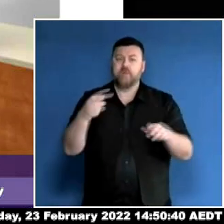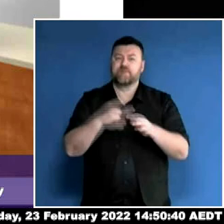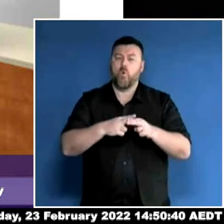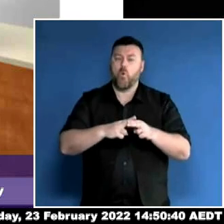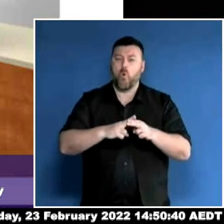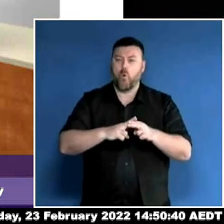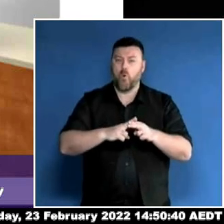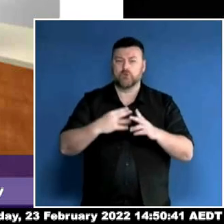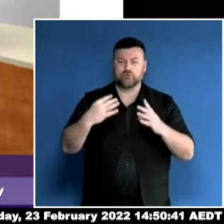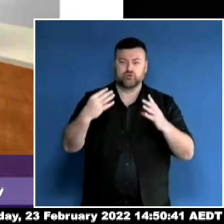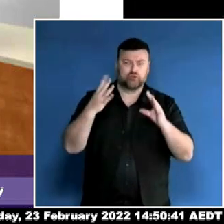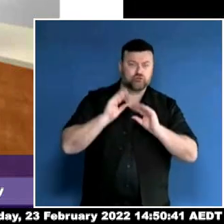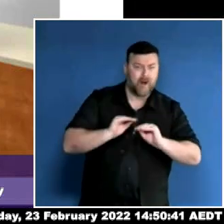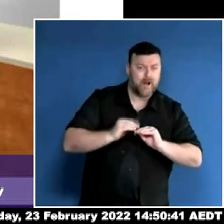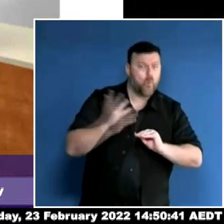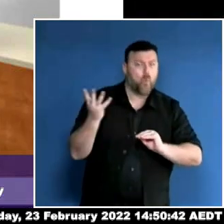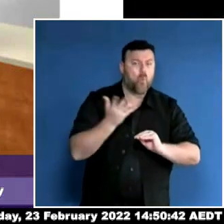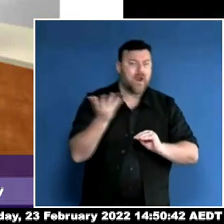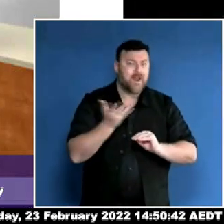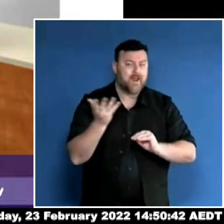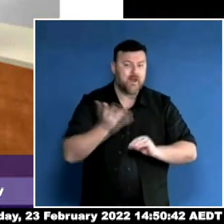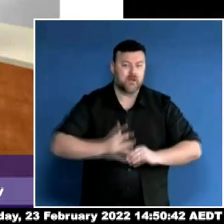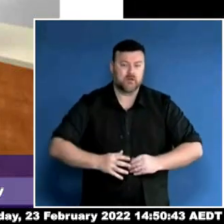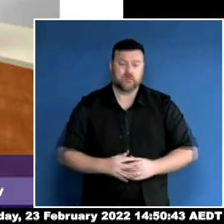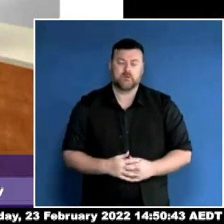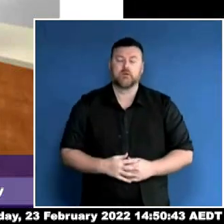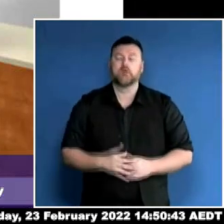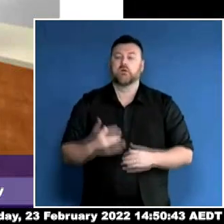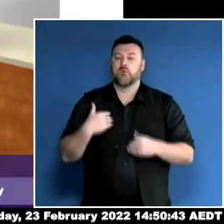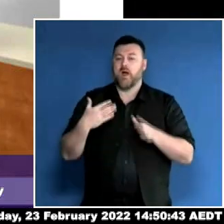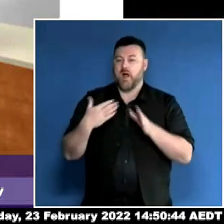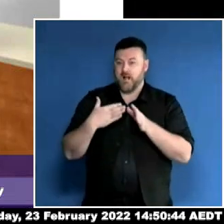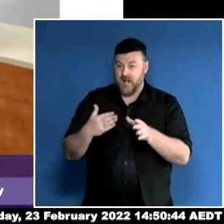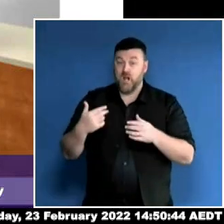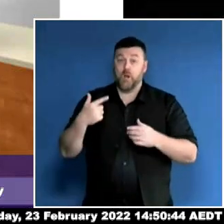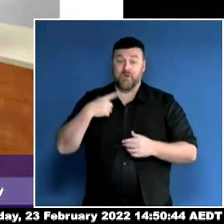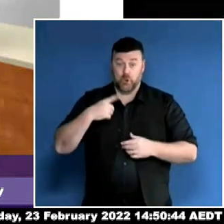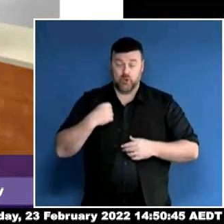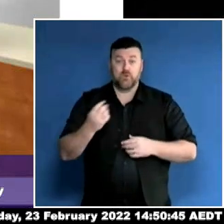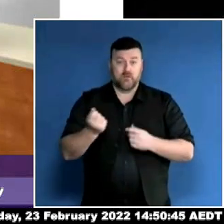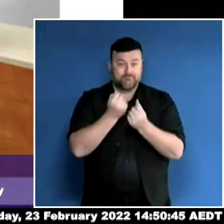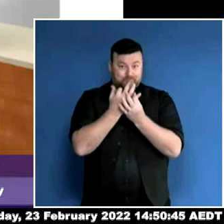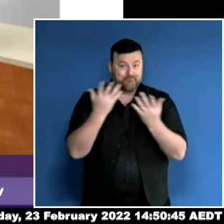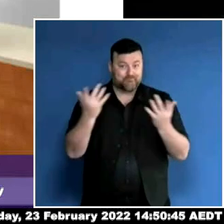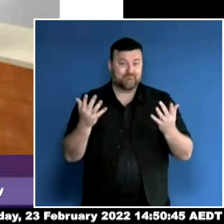So because there is quite a few participants, some would start on the table